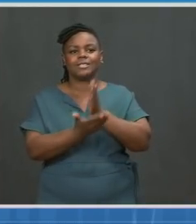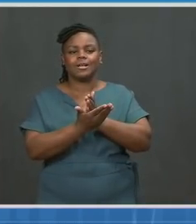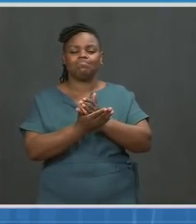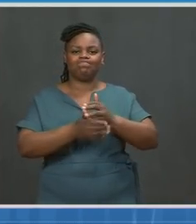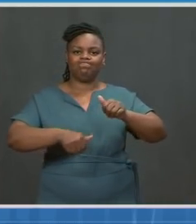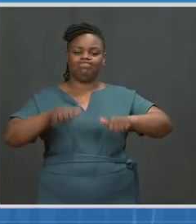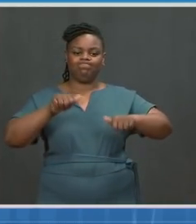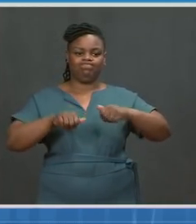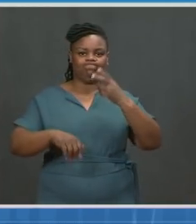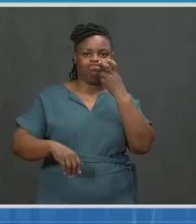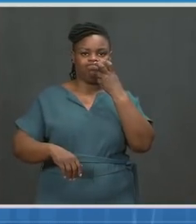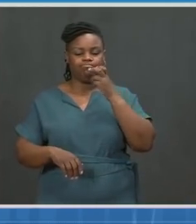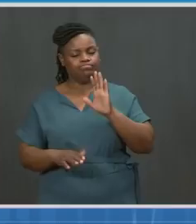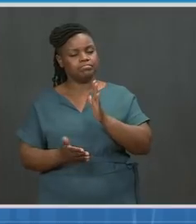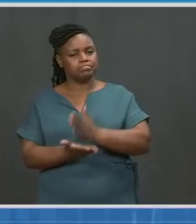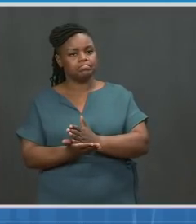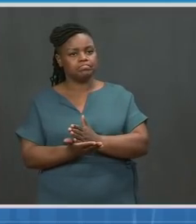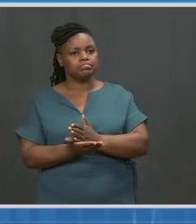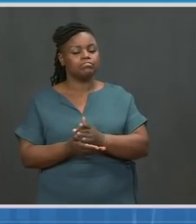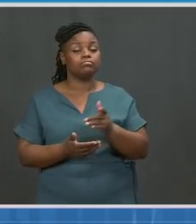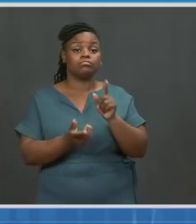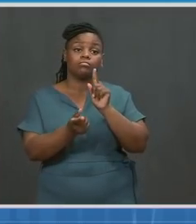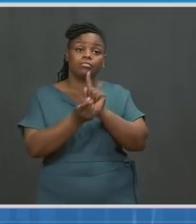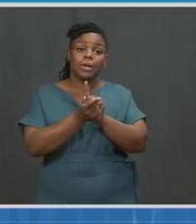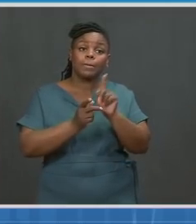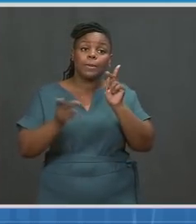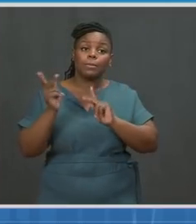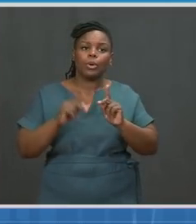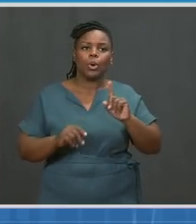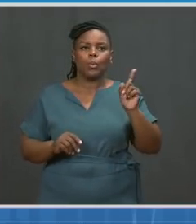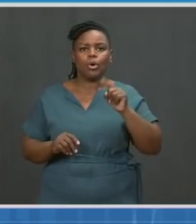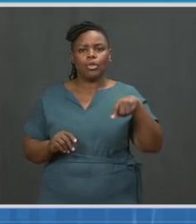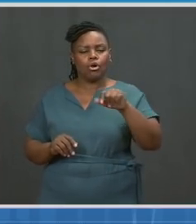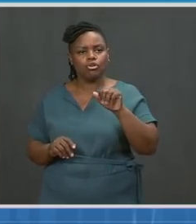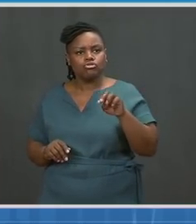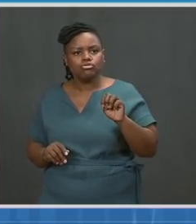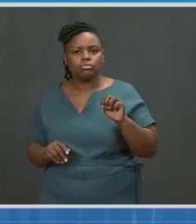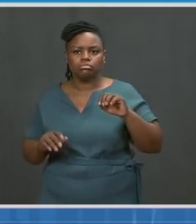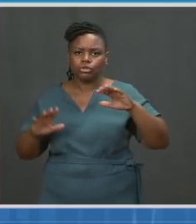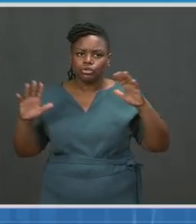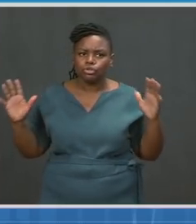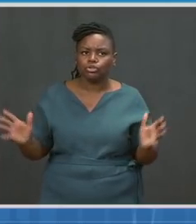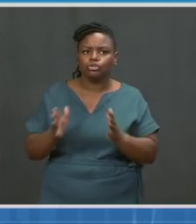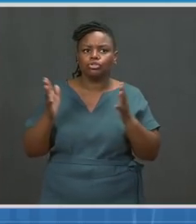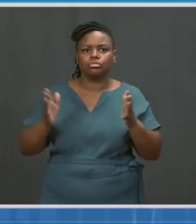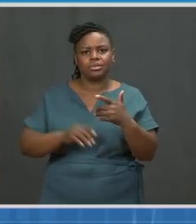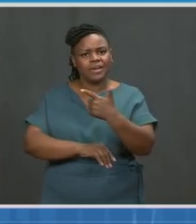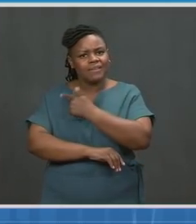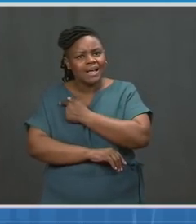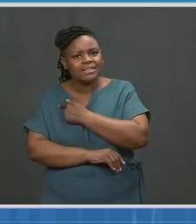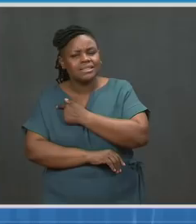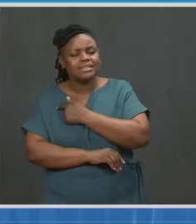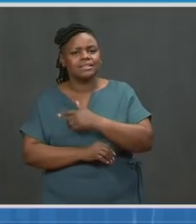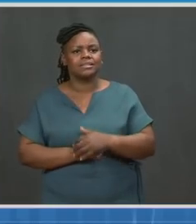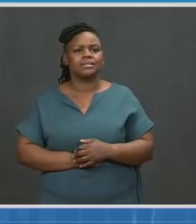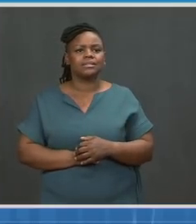and encourage everyone to get vaccinated. But as I see more vaccines getting into people's arms,